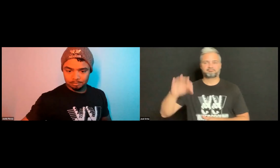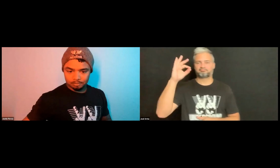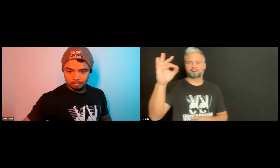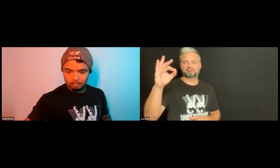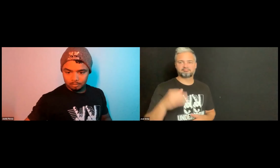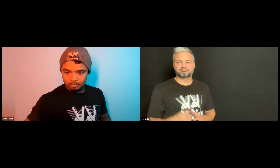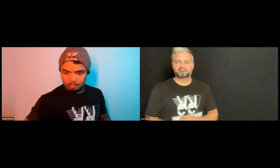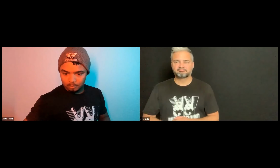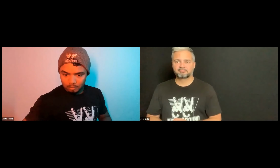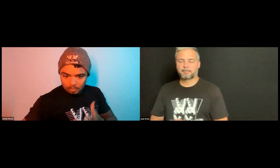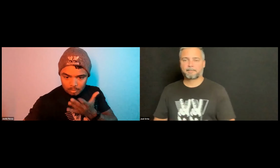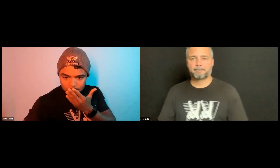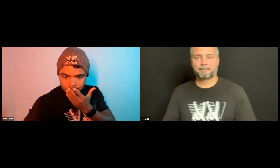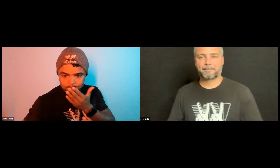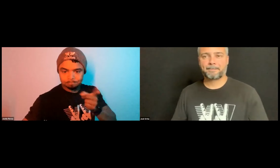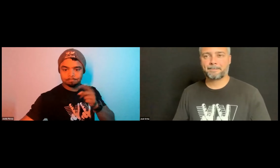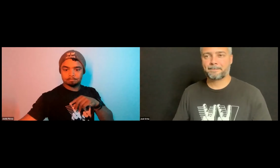So I'm going to share my screen.